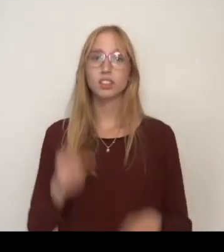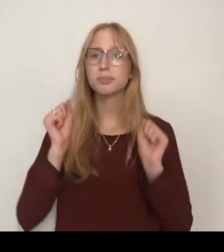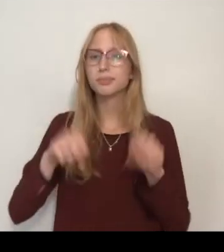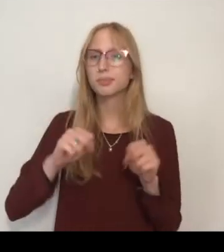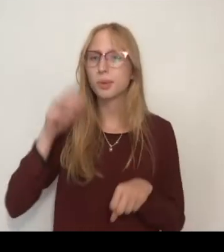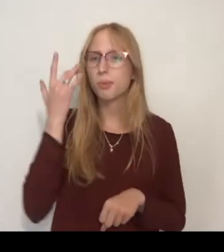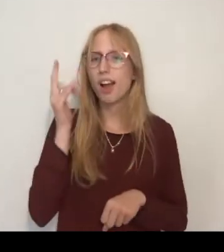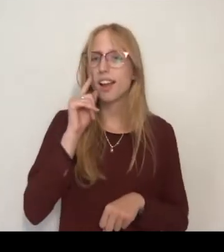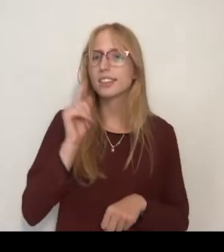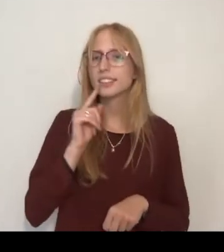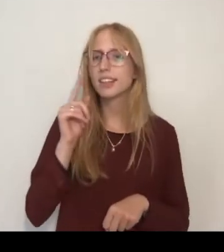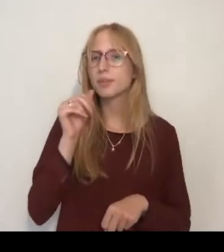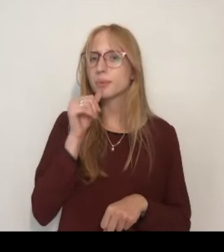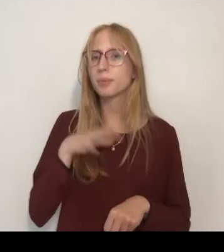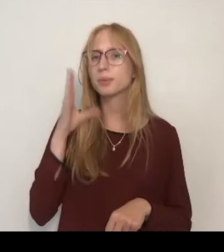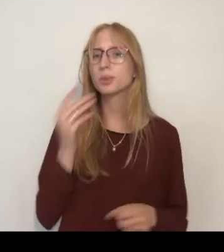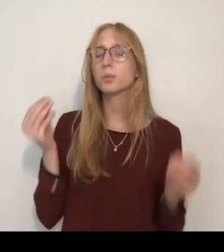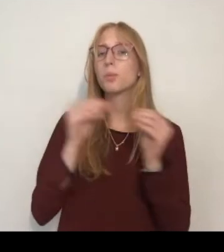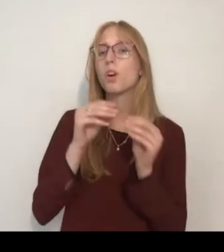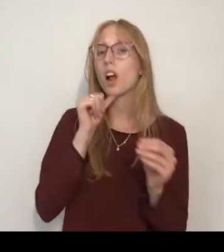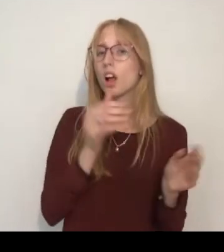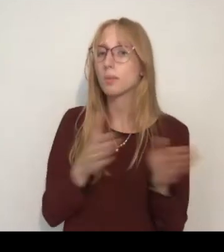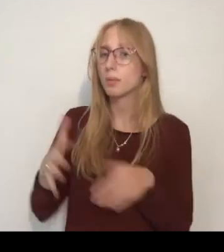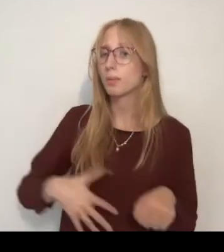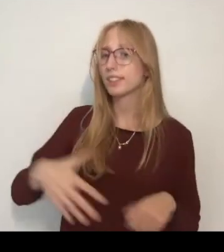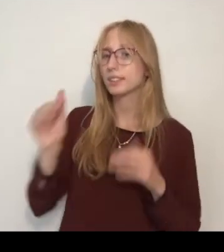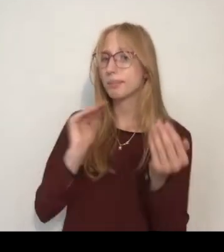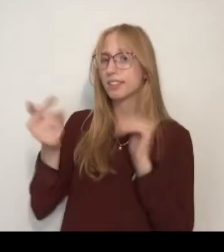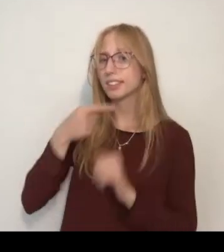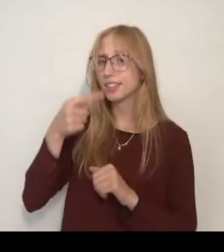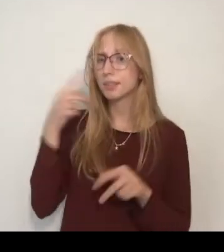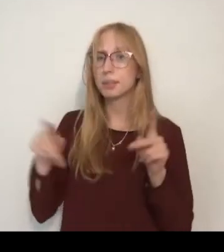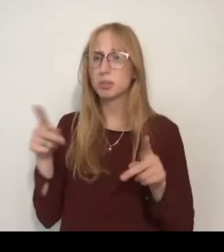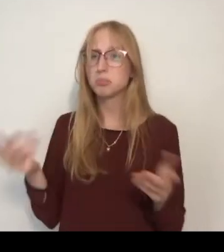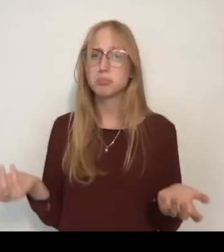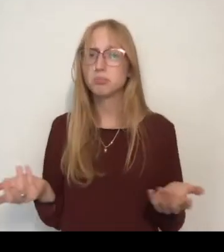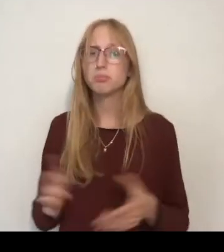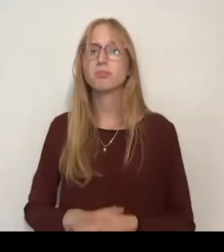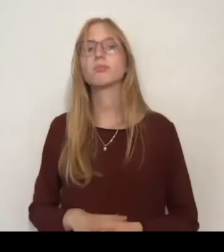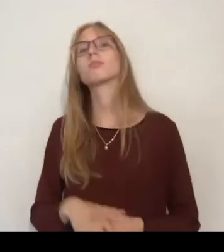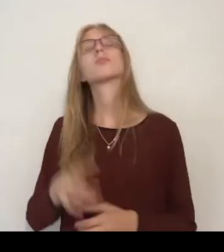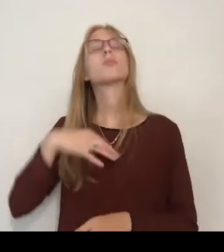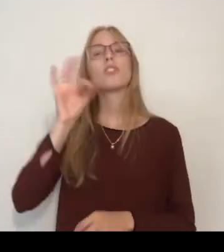What are some possibilities of why deaf women experience more unintended pregnancies compared to hearing people?